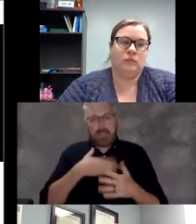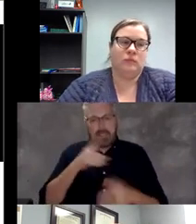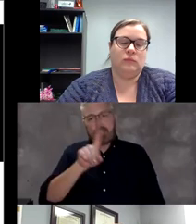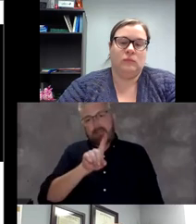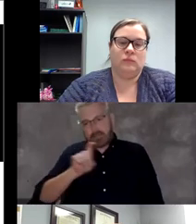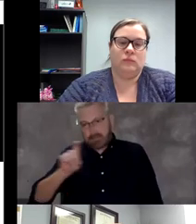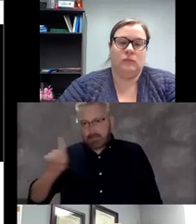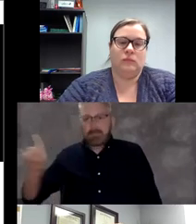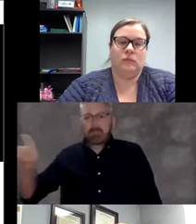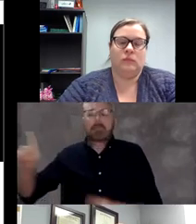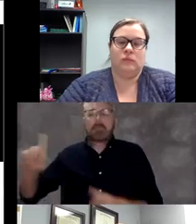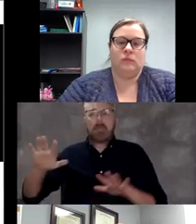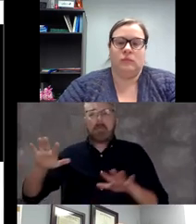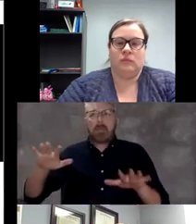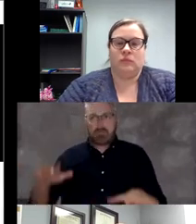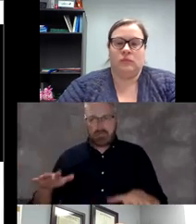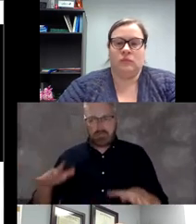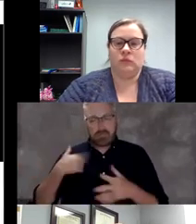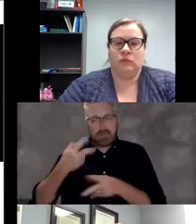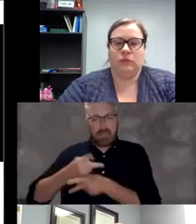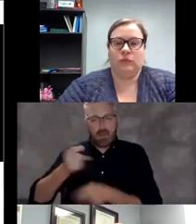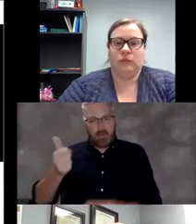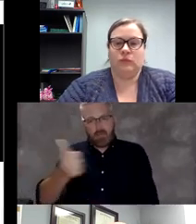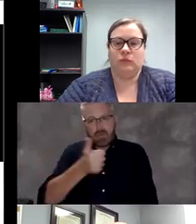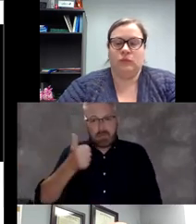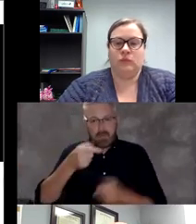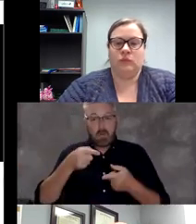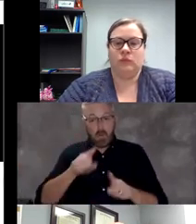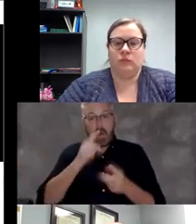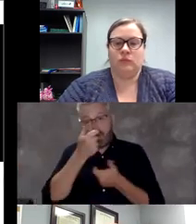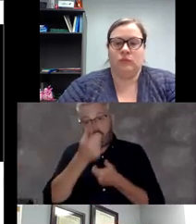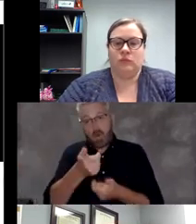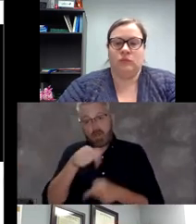AS WELL, WHILE WATCHING THE PROGRAM.